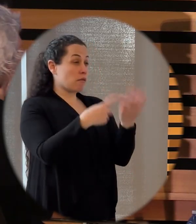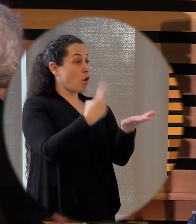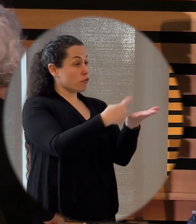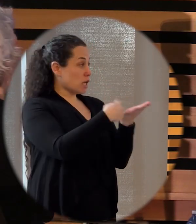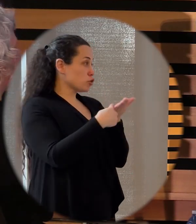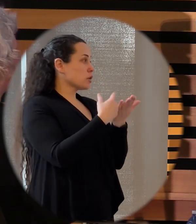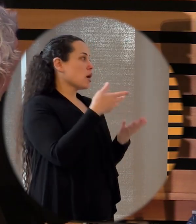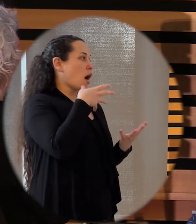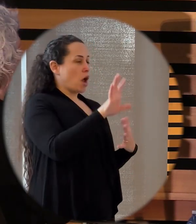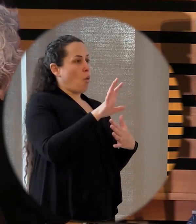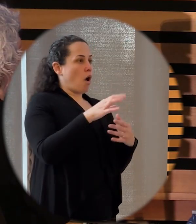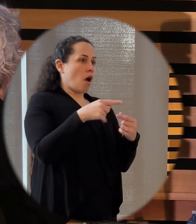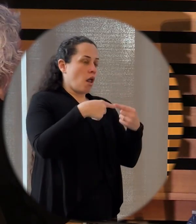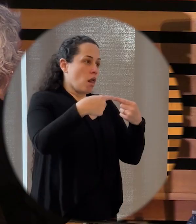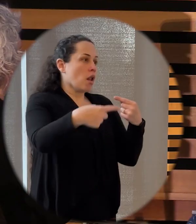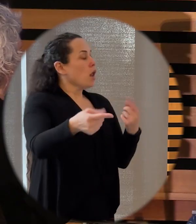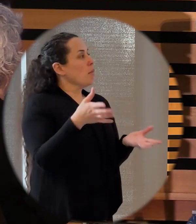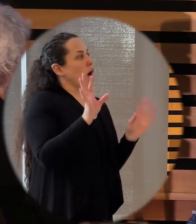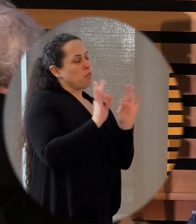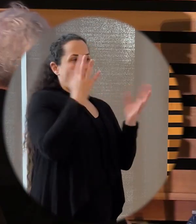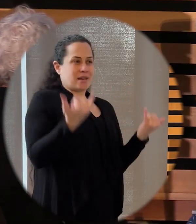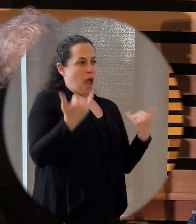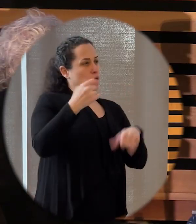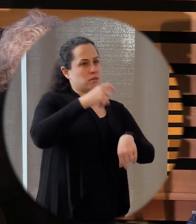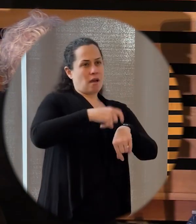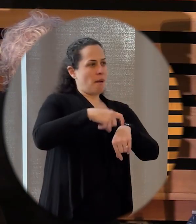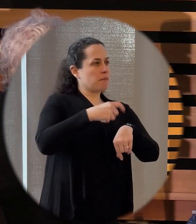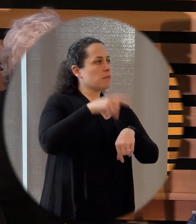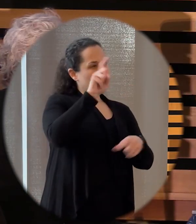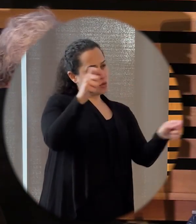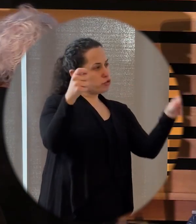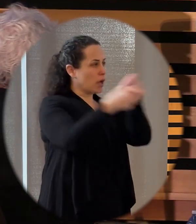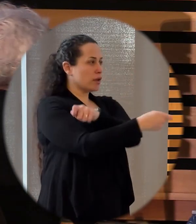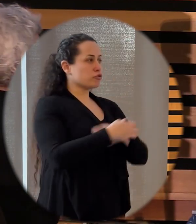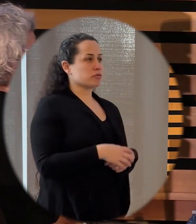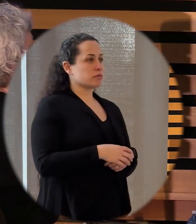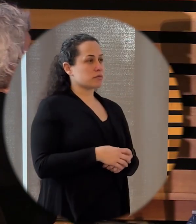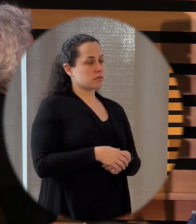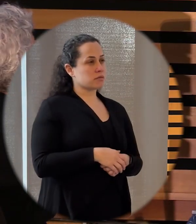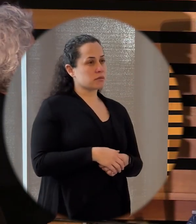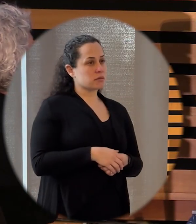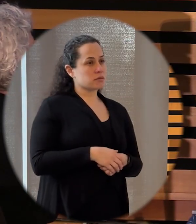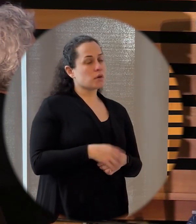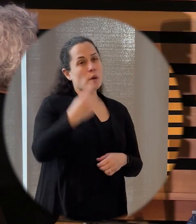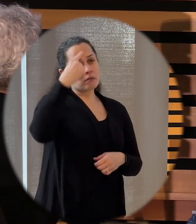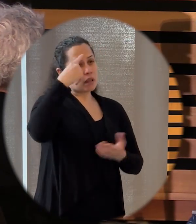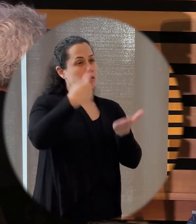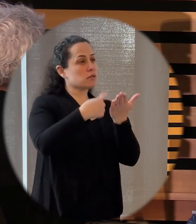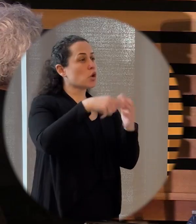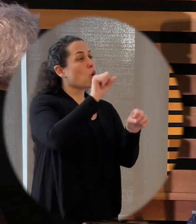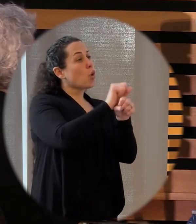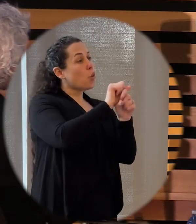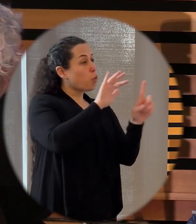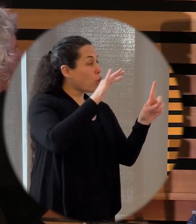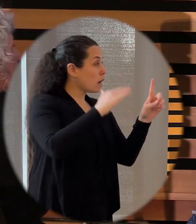we need to move things because nothing changing. The conversation about workplace accessibility,